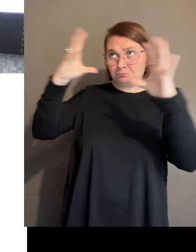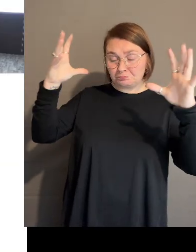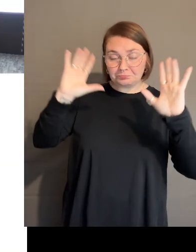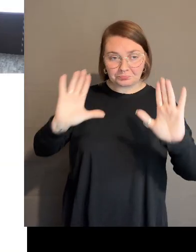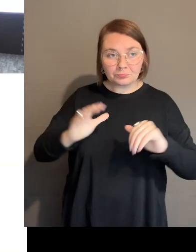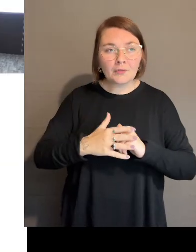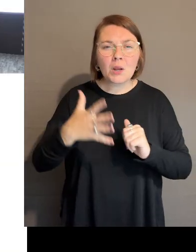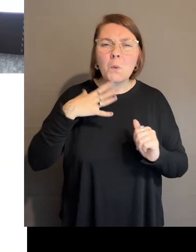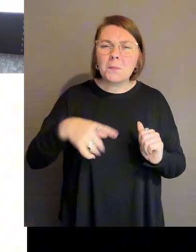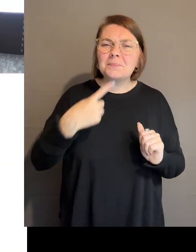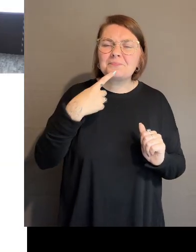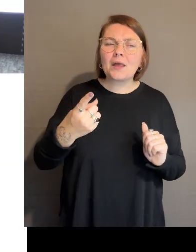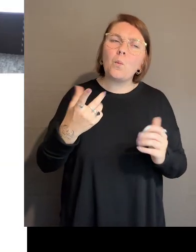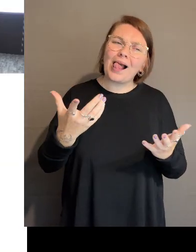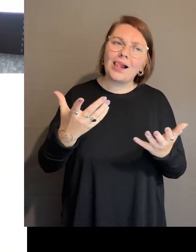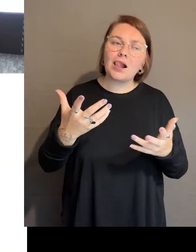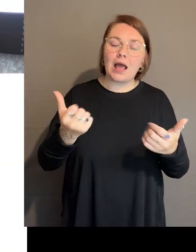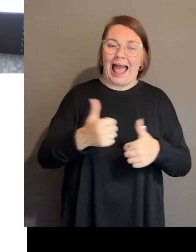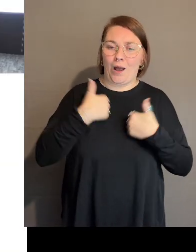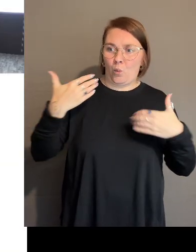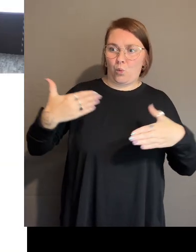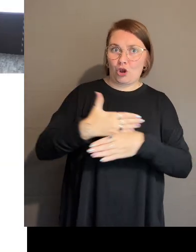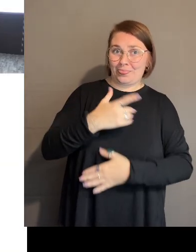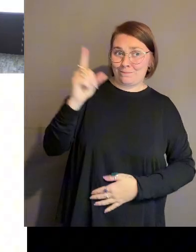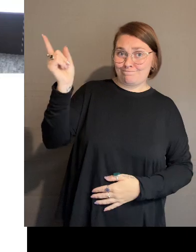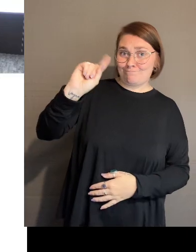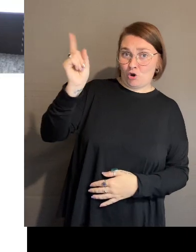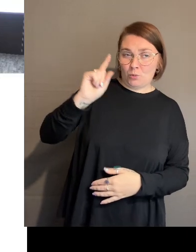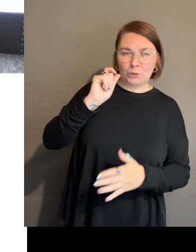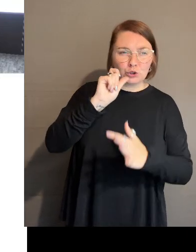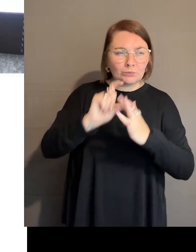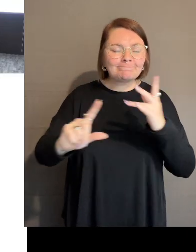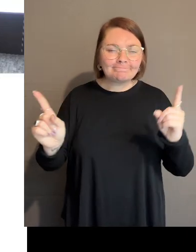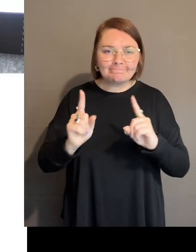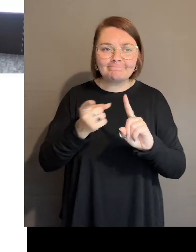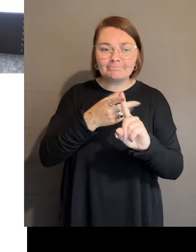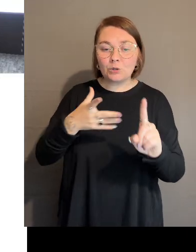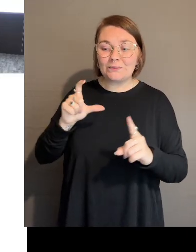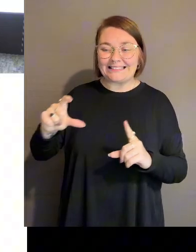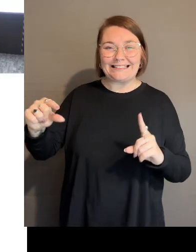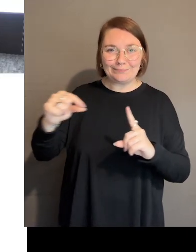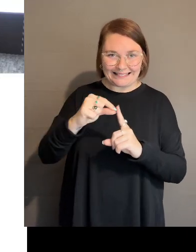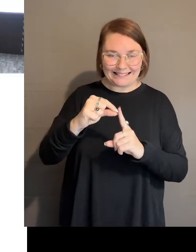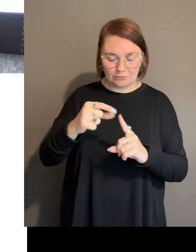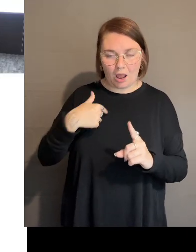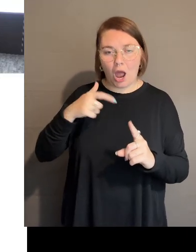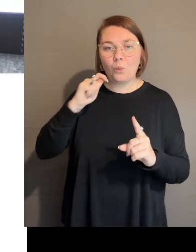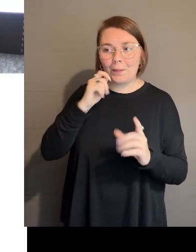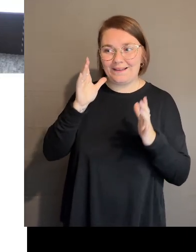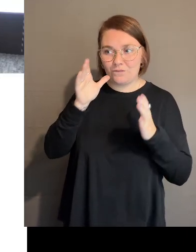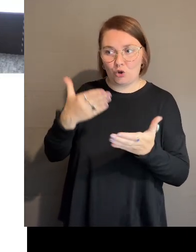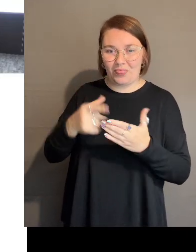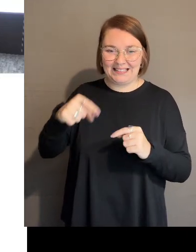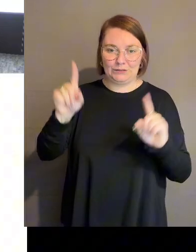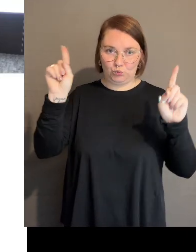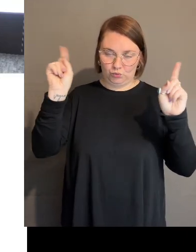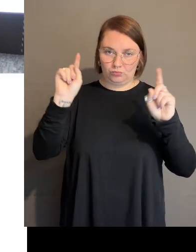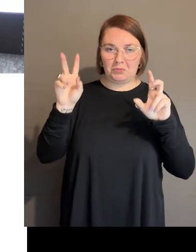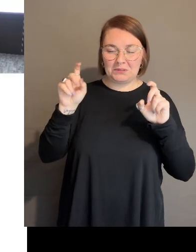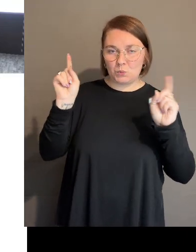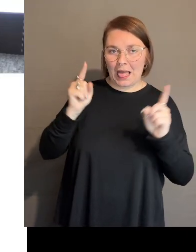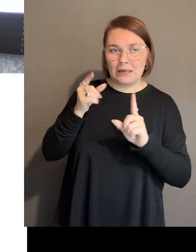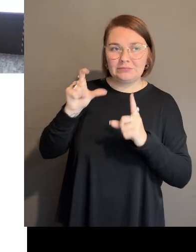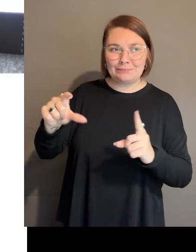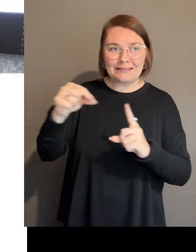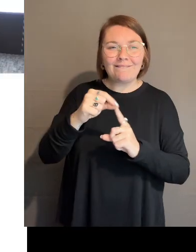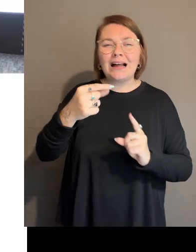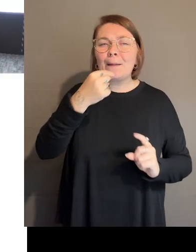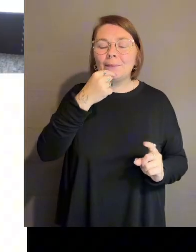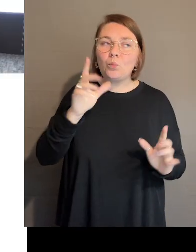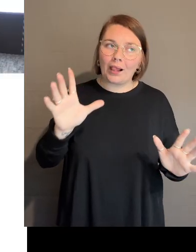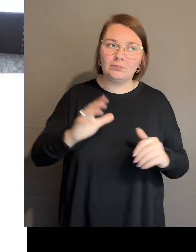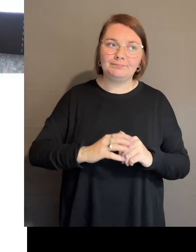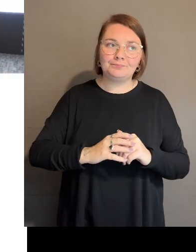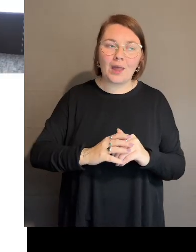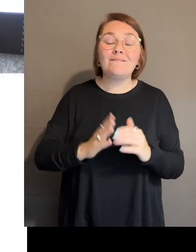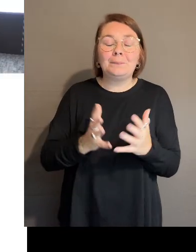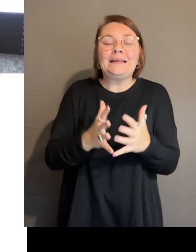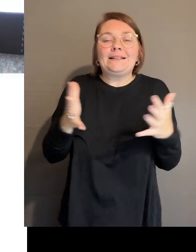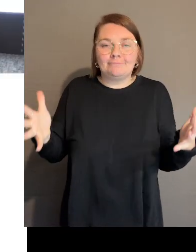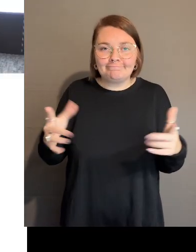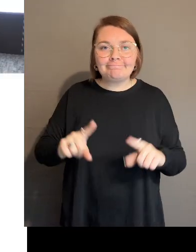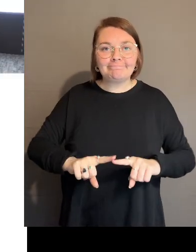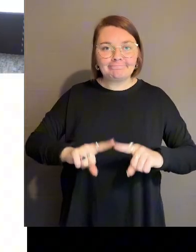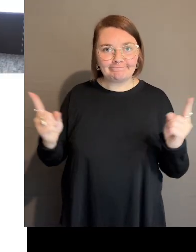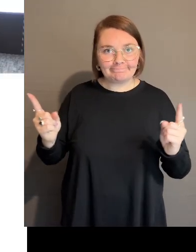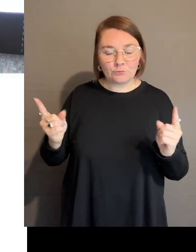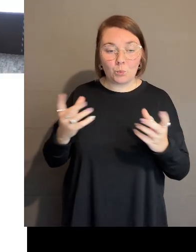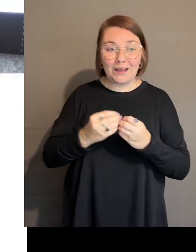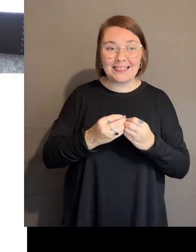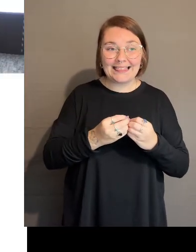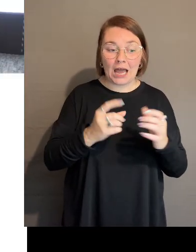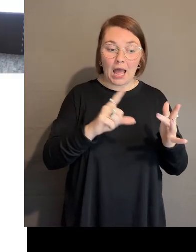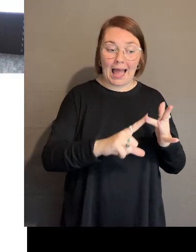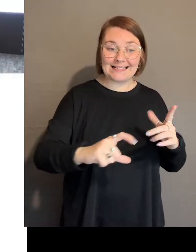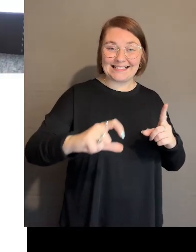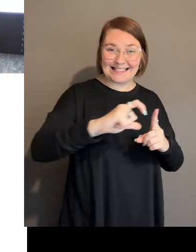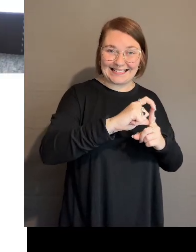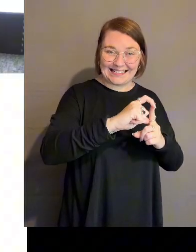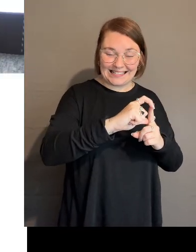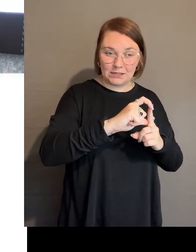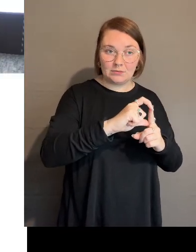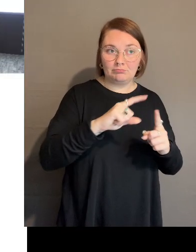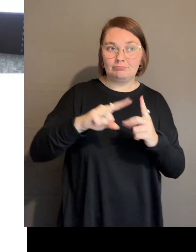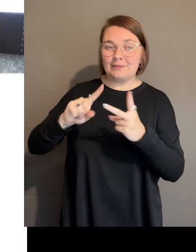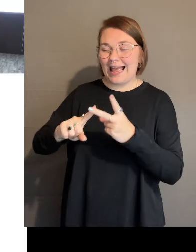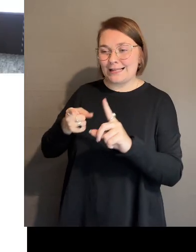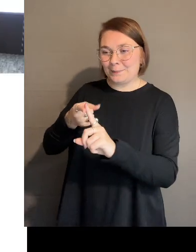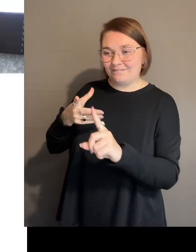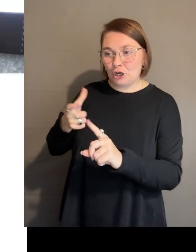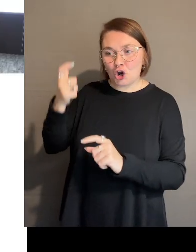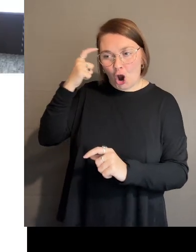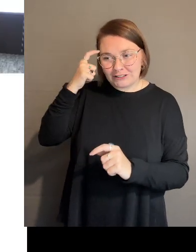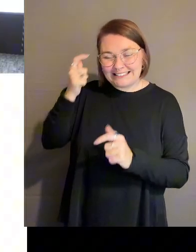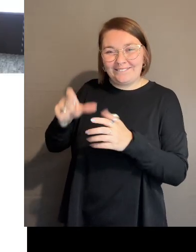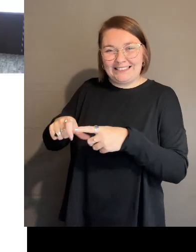what I want to point out, at least the work that we do at the moment, when it comes to cerebral palsy, which is what I will be focusing on today, there is a bit of a distin… there is quite a big distinction between intellectual disability and specific cognitive difficulties.